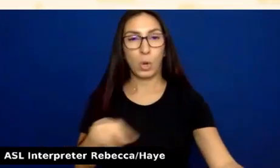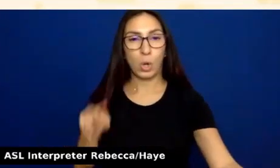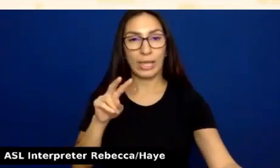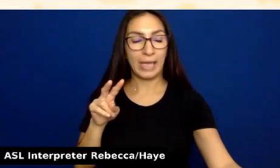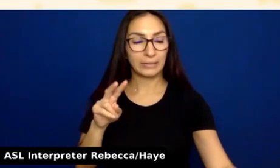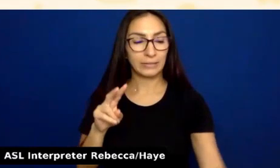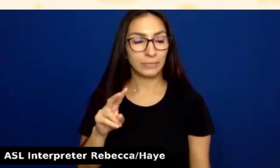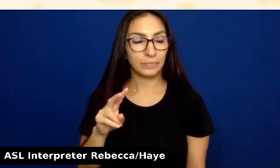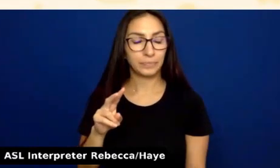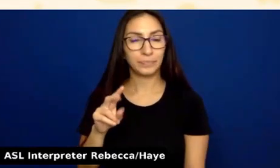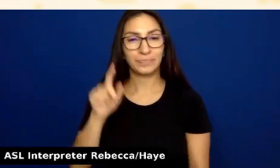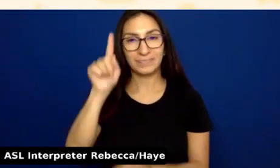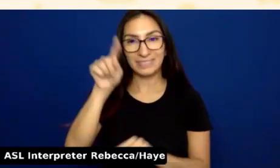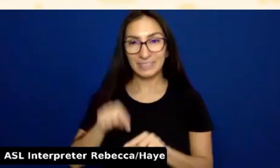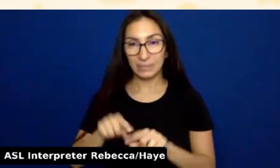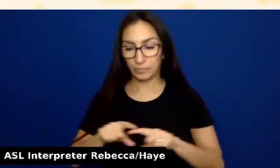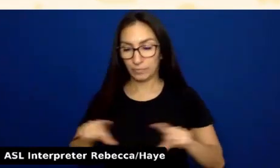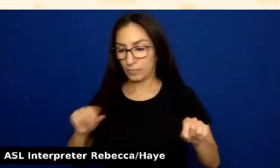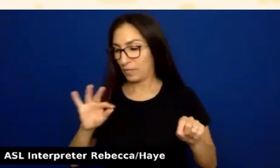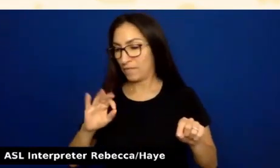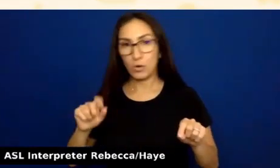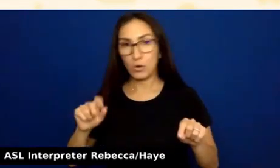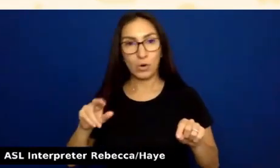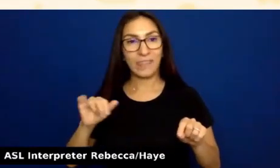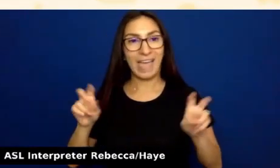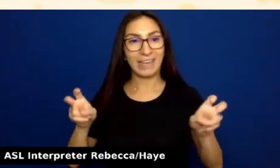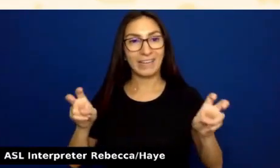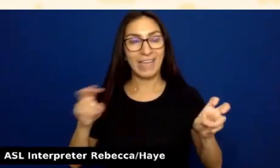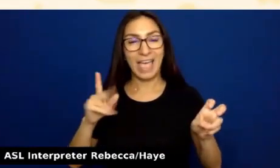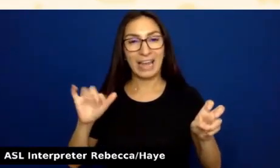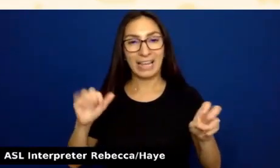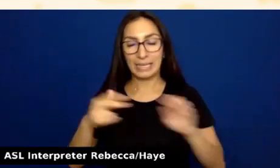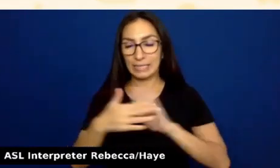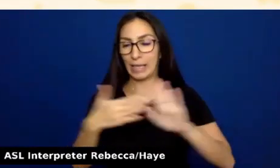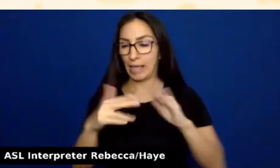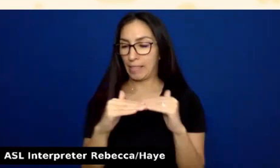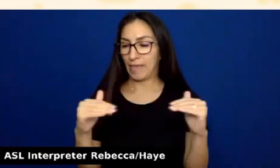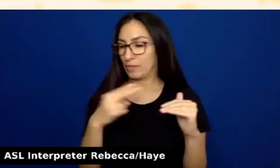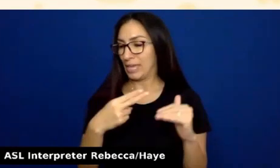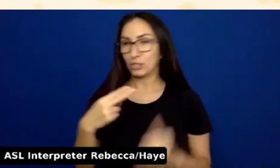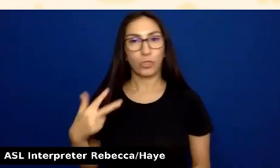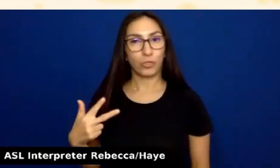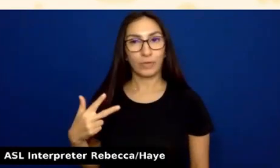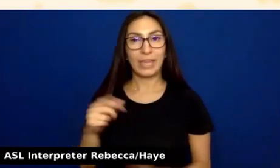And what you will see is that this heading is an H3, and there is a screen reader heading that is an H2.